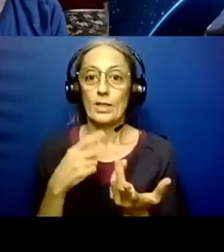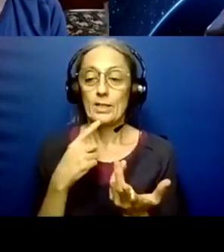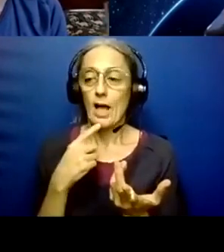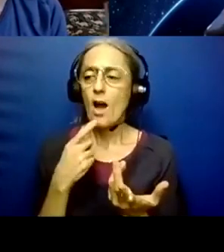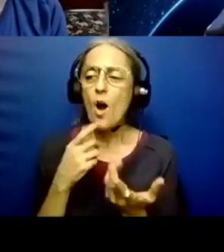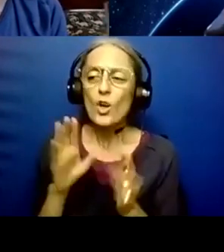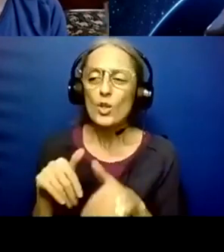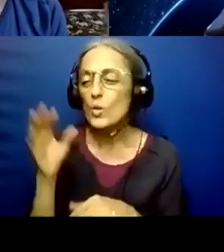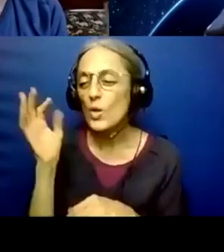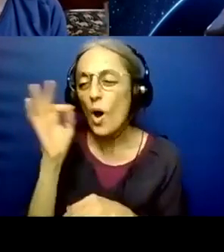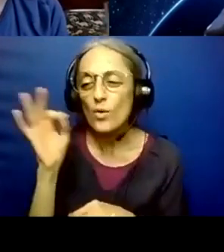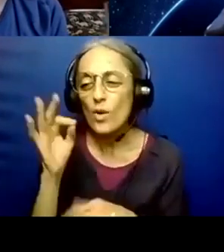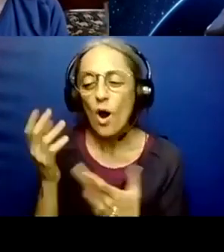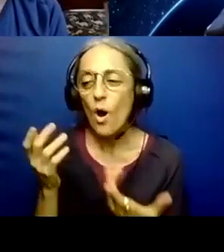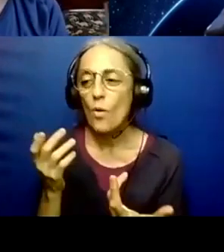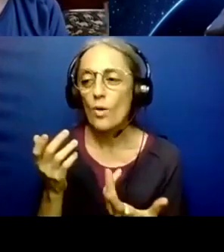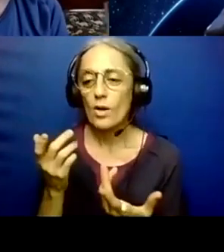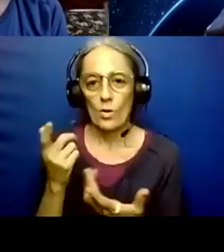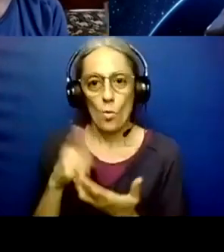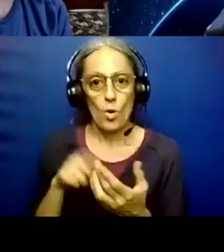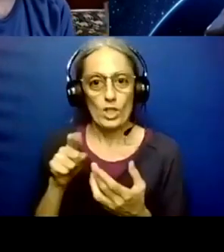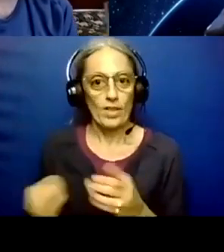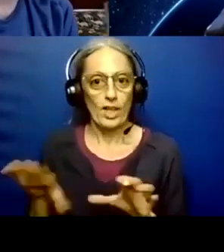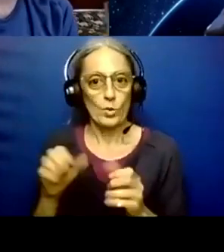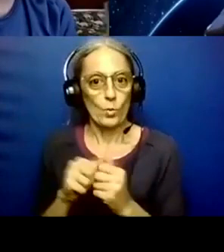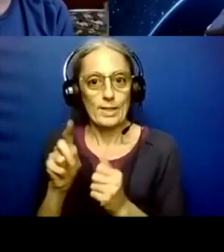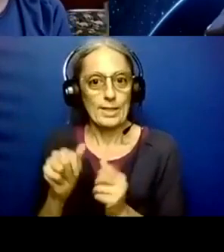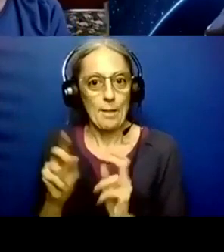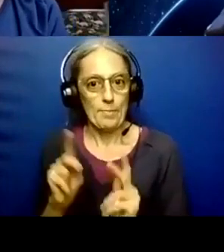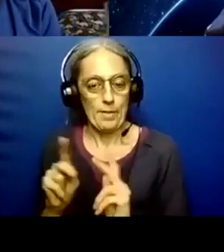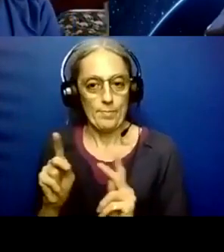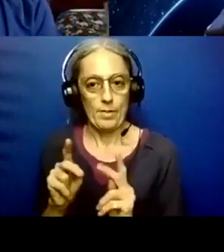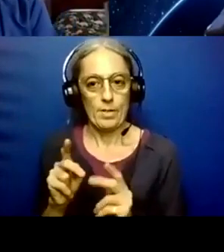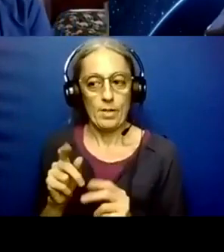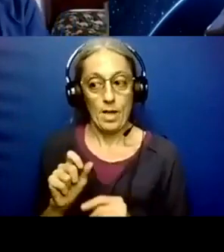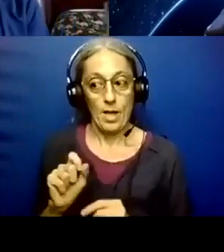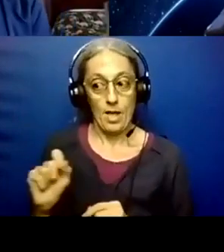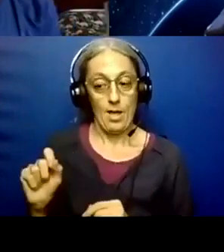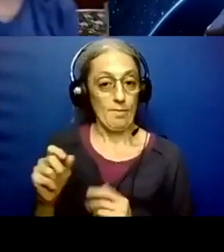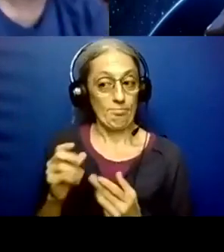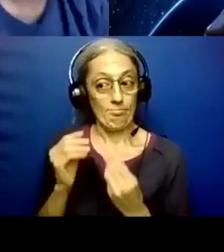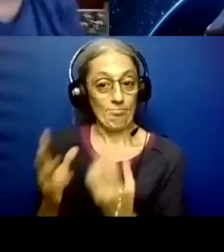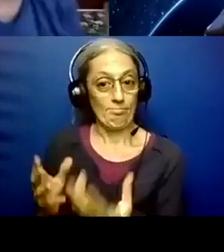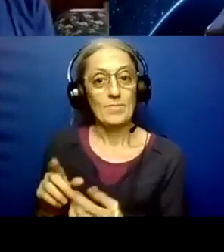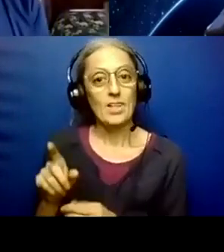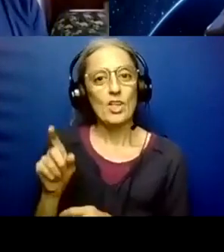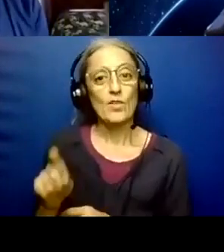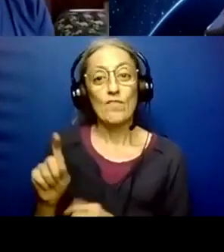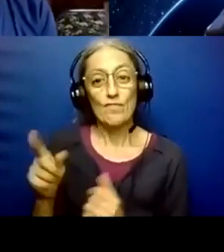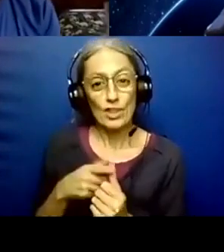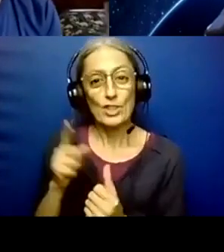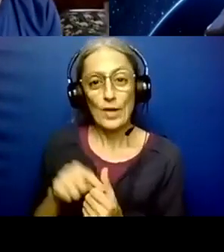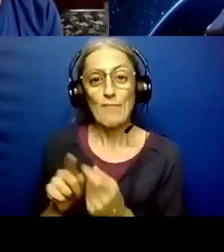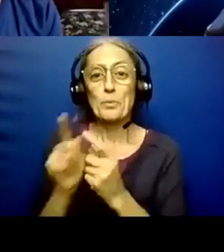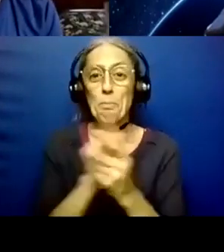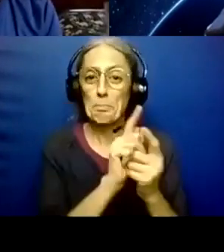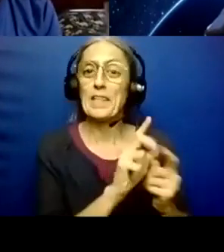And one of the first things I say to them is, you need to get to know to disabled people. Know our organizations, know what